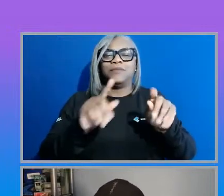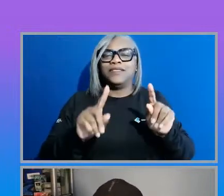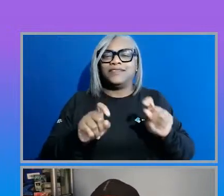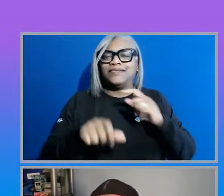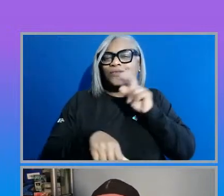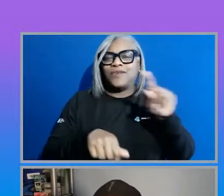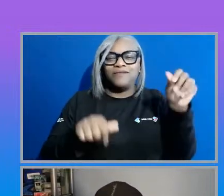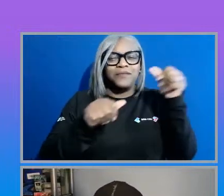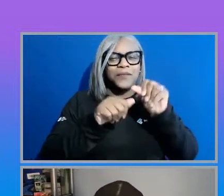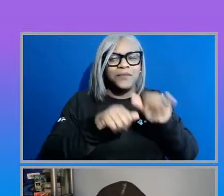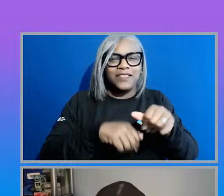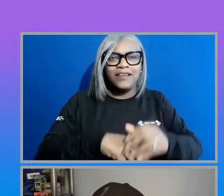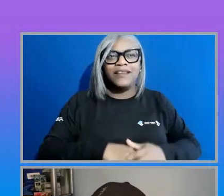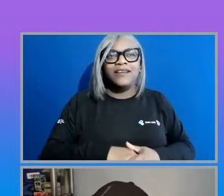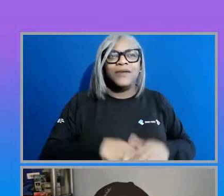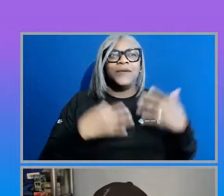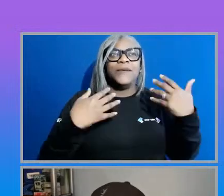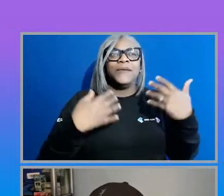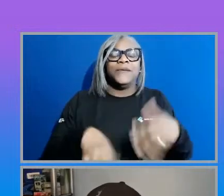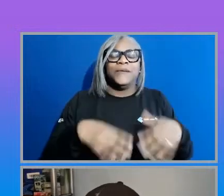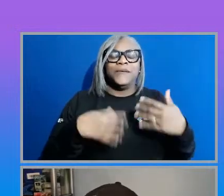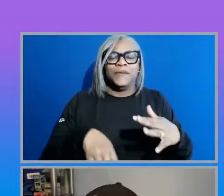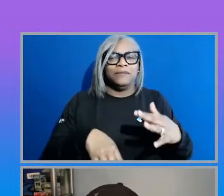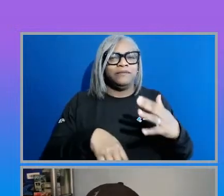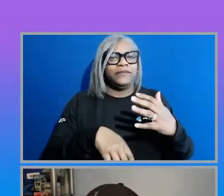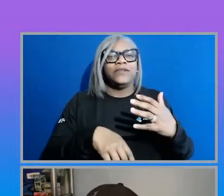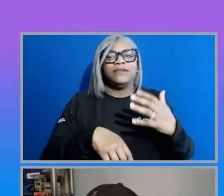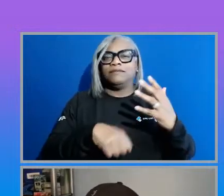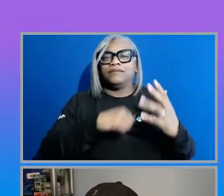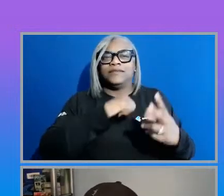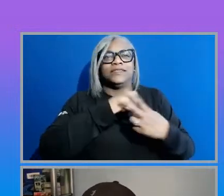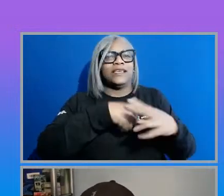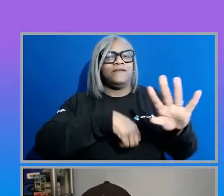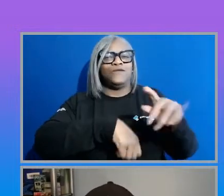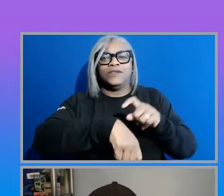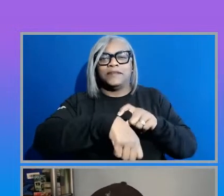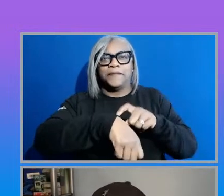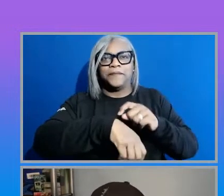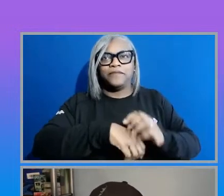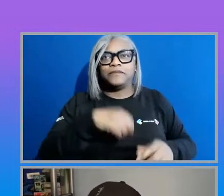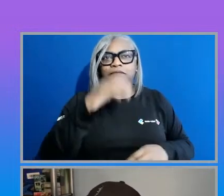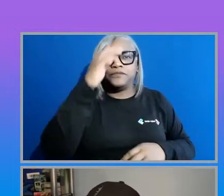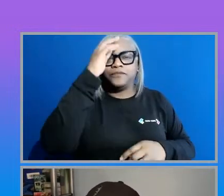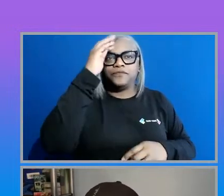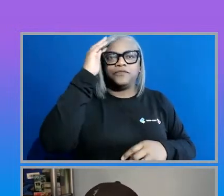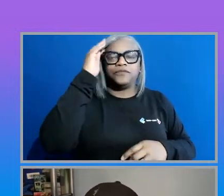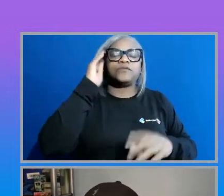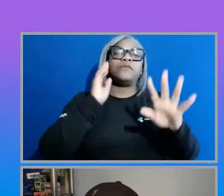those new end to end tests. So this is a huge, huge time saver. All right. Let's see how we get